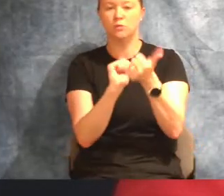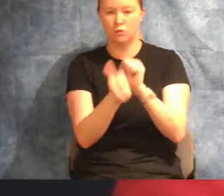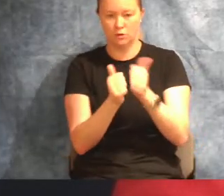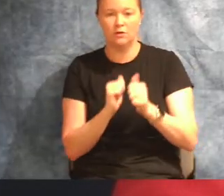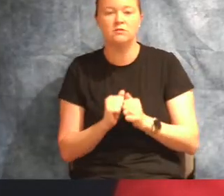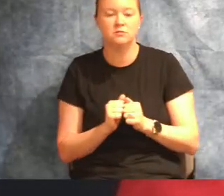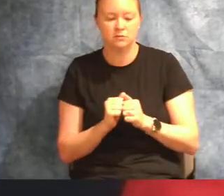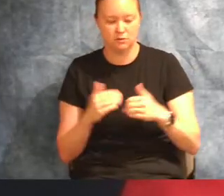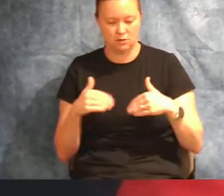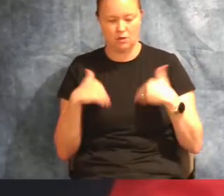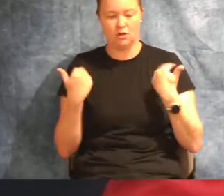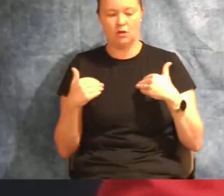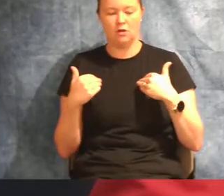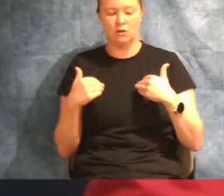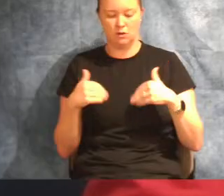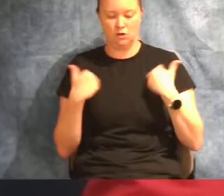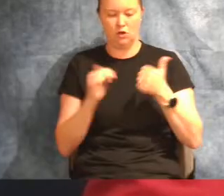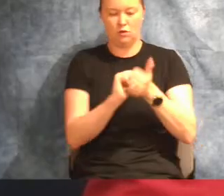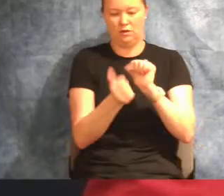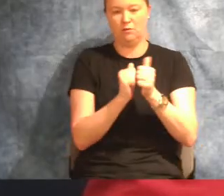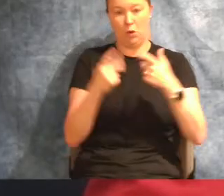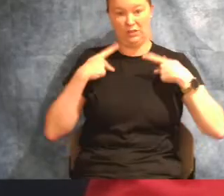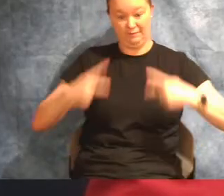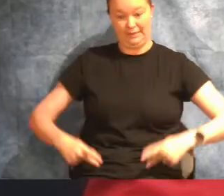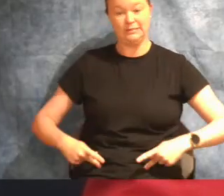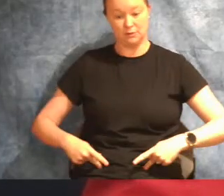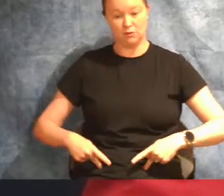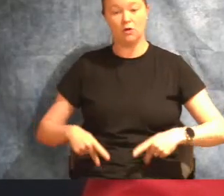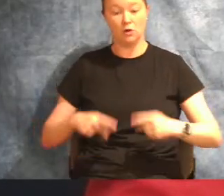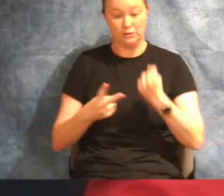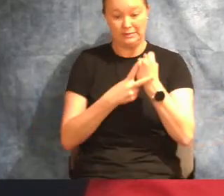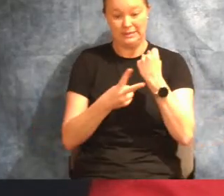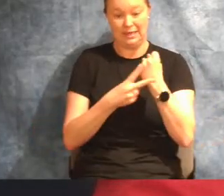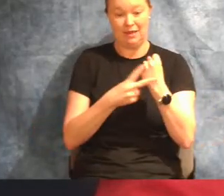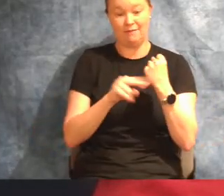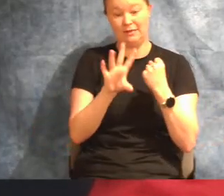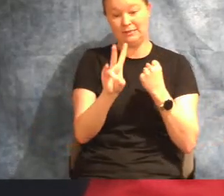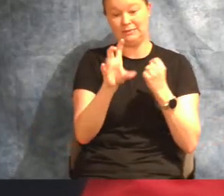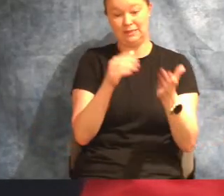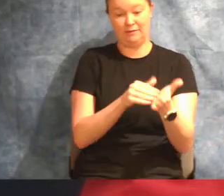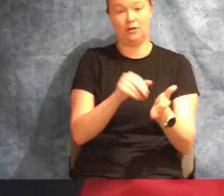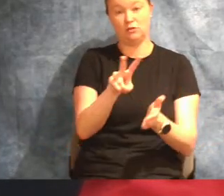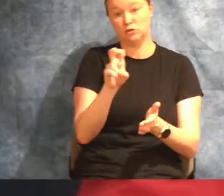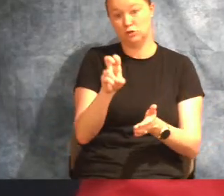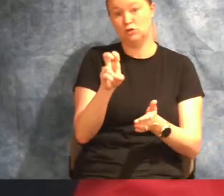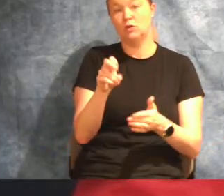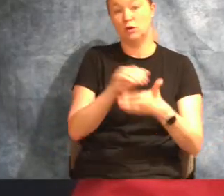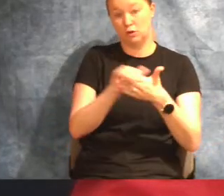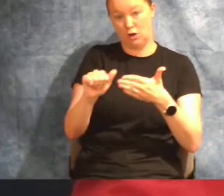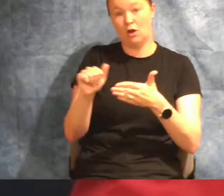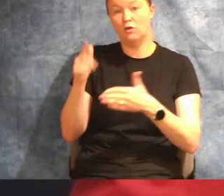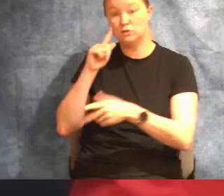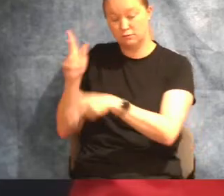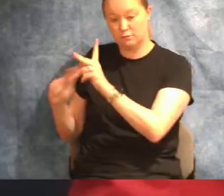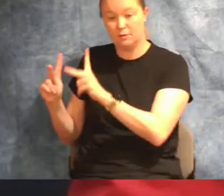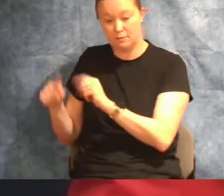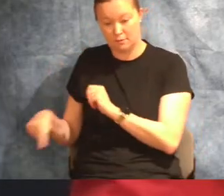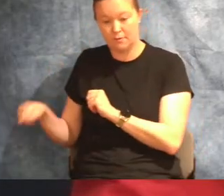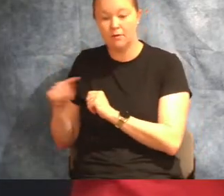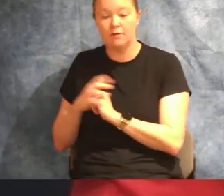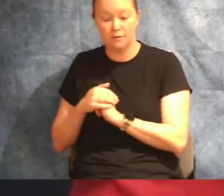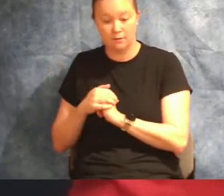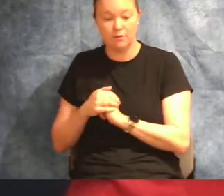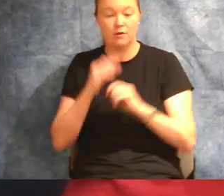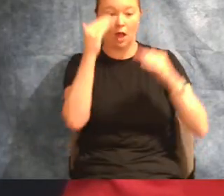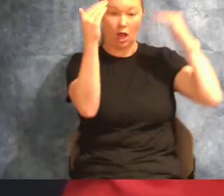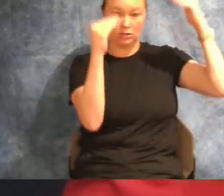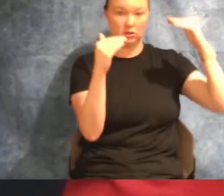and sports physicals. A cost savings of $7,200 to residents. Um, adult physicals, a saving of